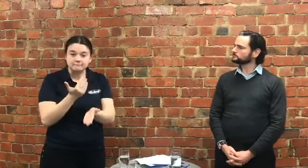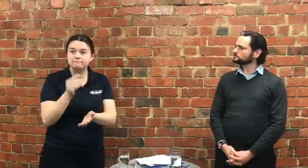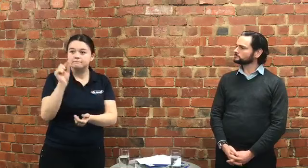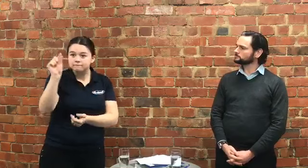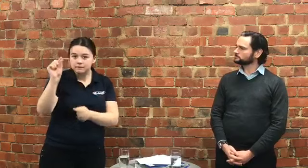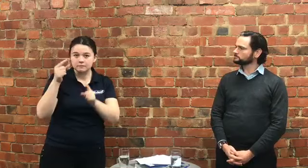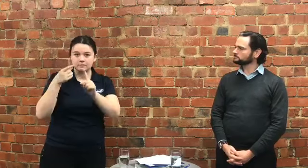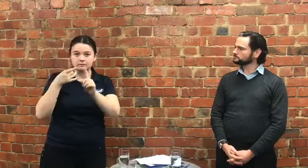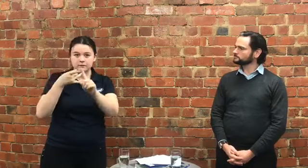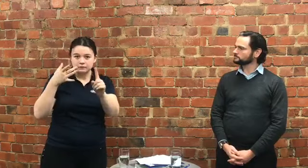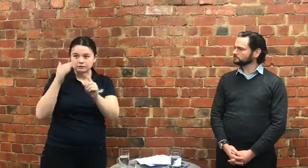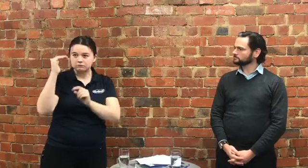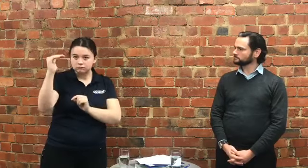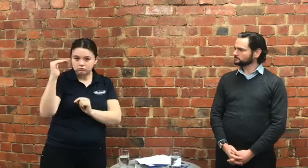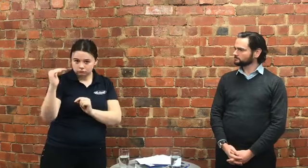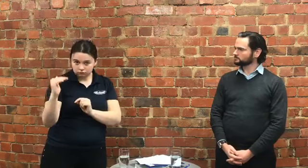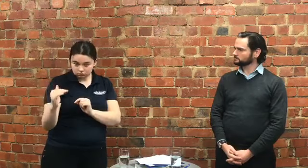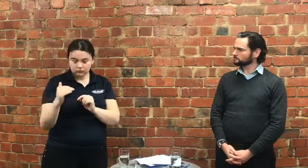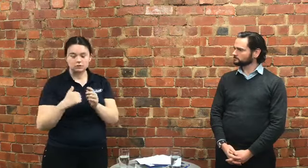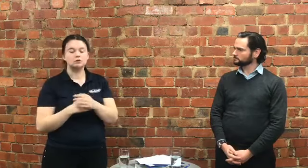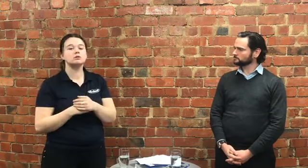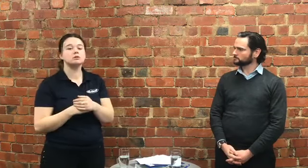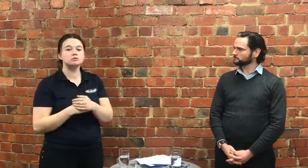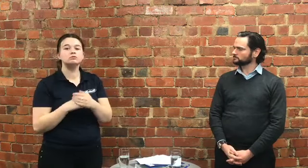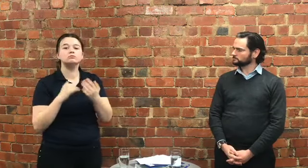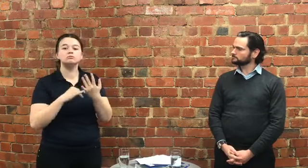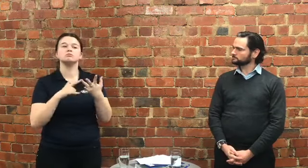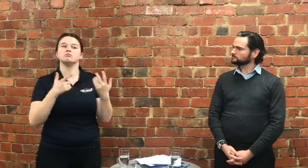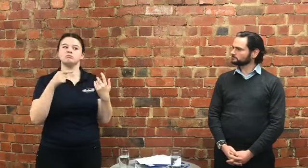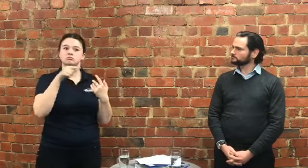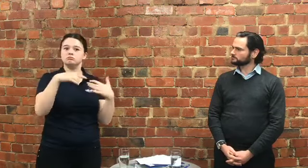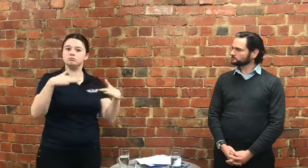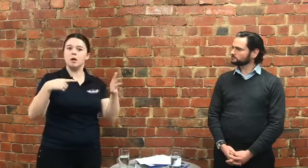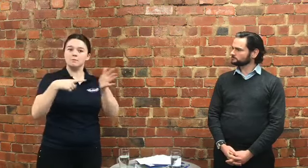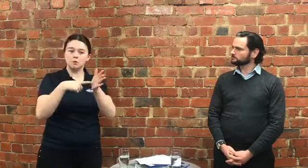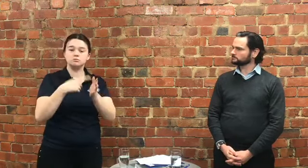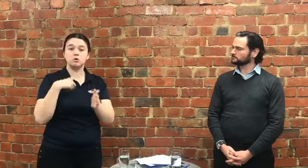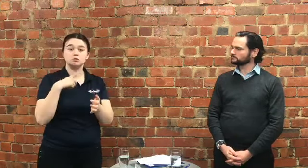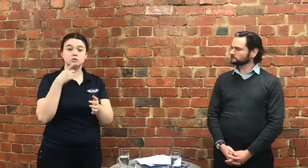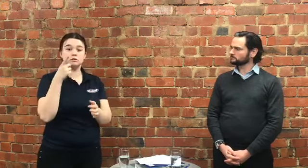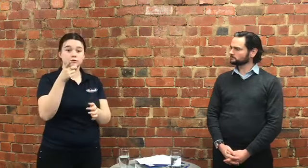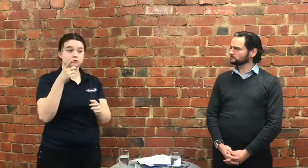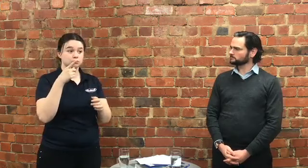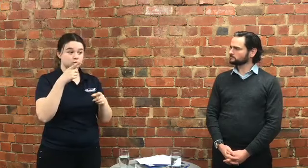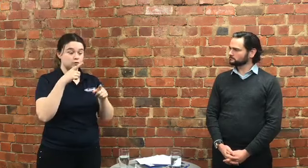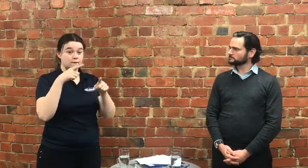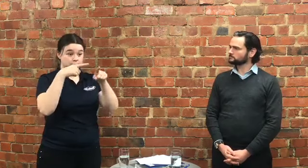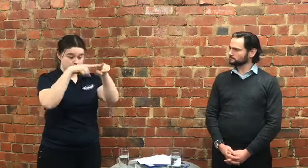If it's, perhaps, a hearing dog or whatever it happens to be, there'll be various line items